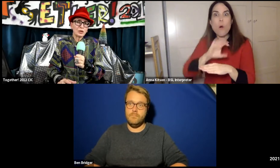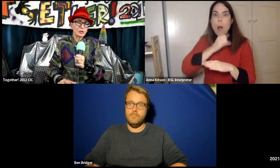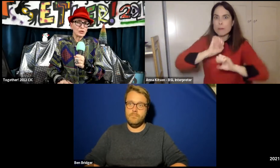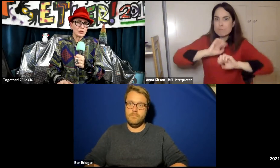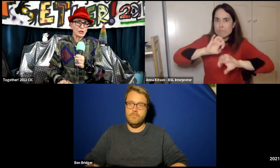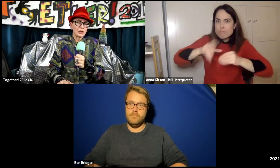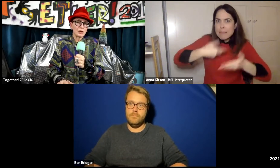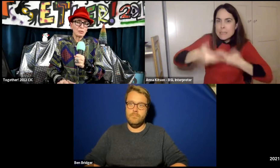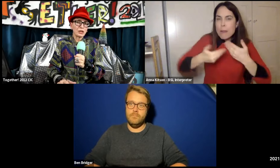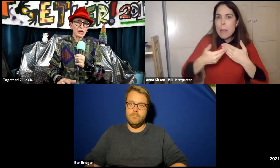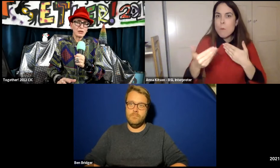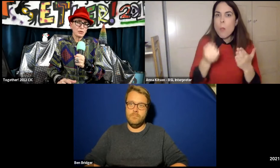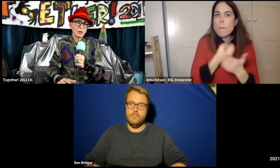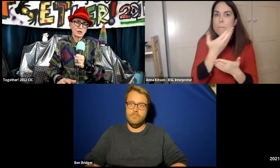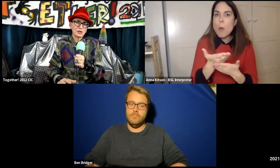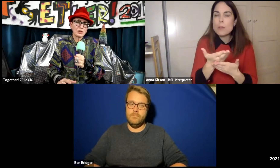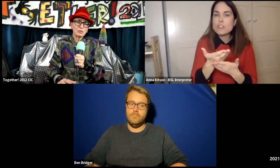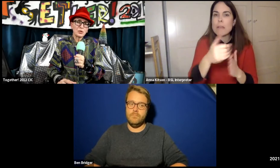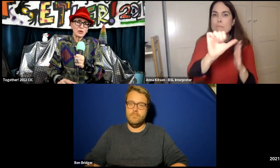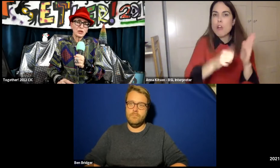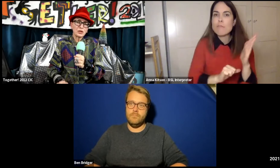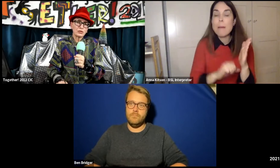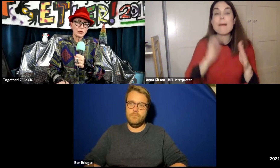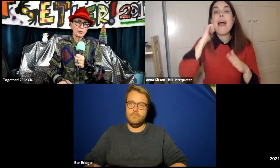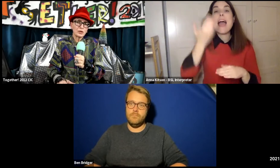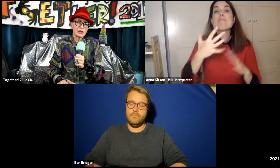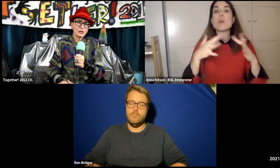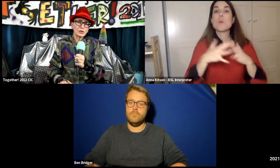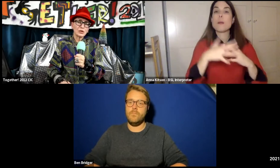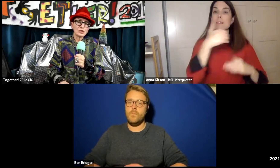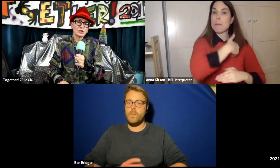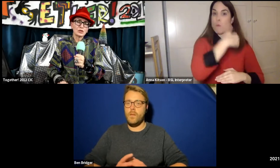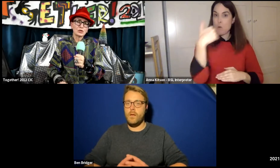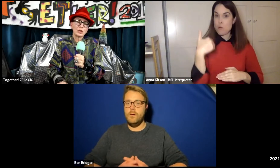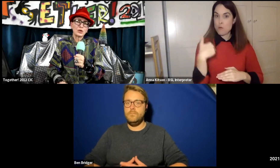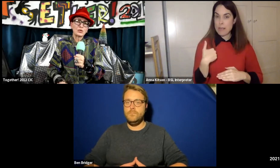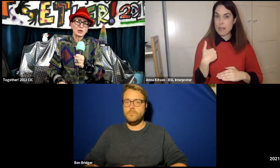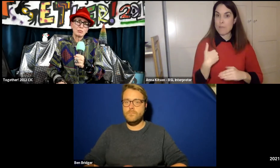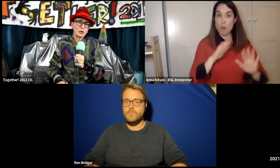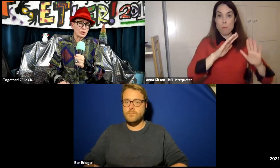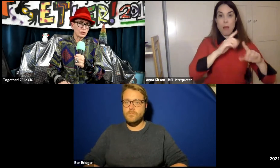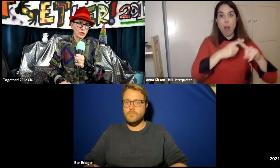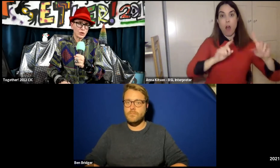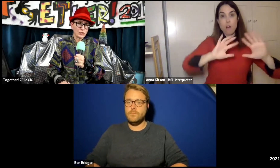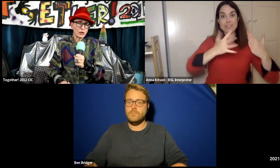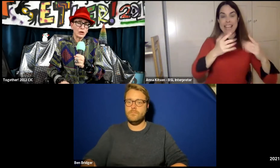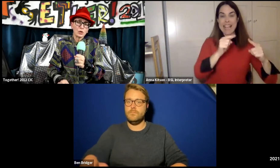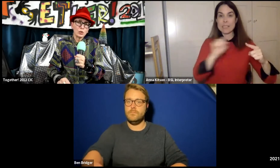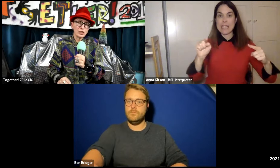pop-up poetry club every Wednesday morning, from 10.30 to 12 by phone. We